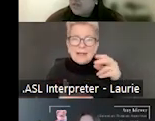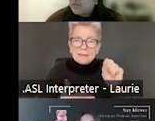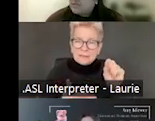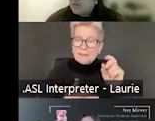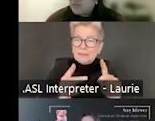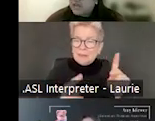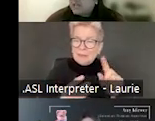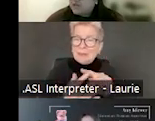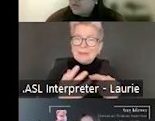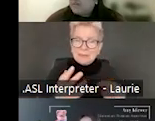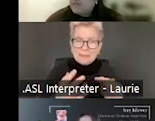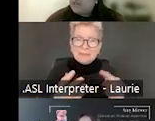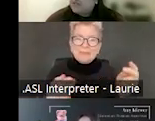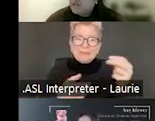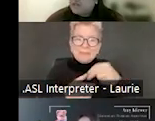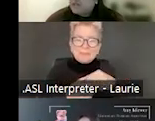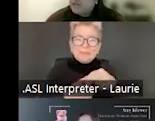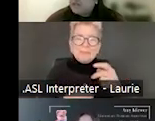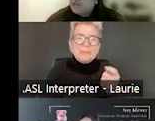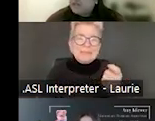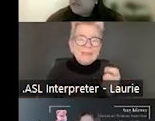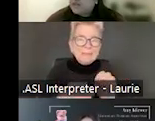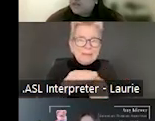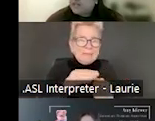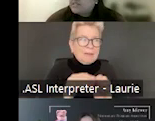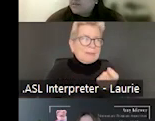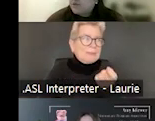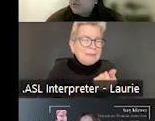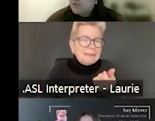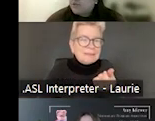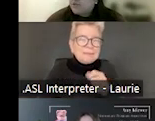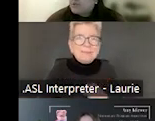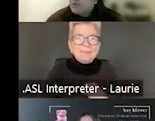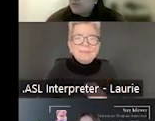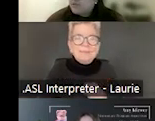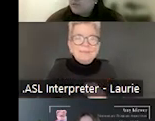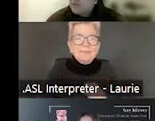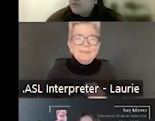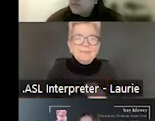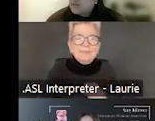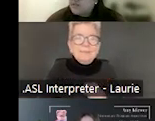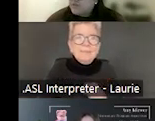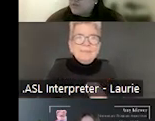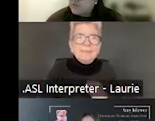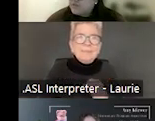and a little bit of Elementary, and some are in DO. Some are people are saying both,